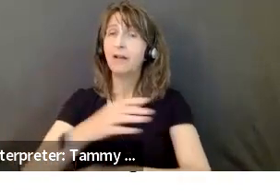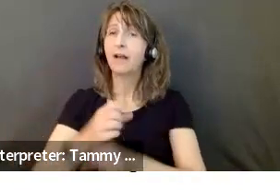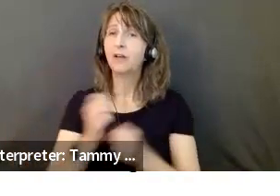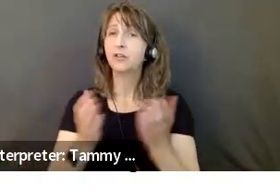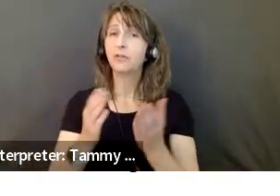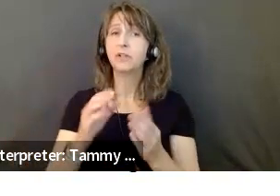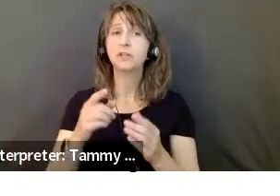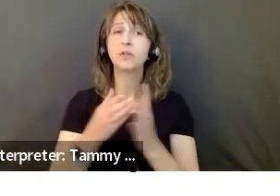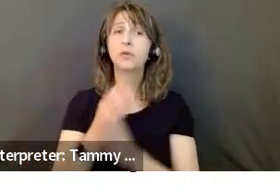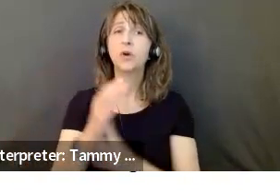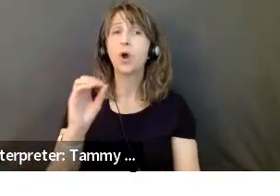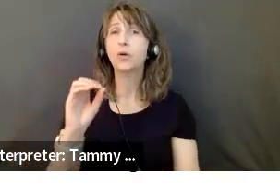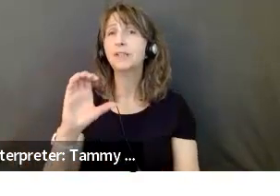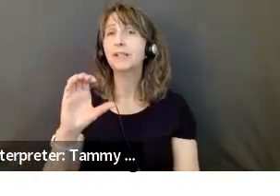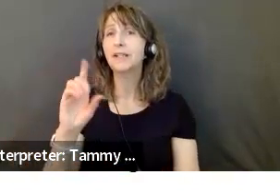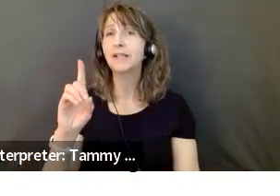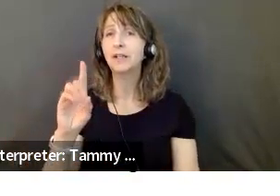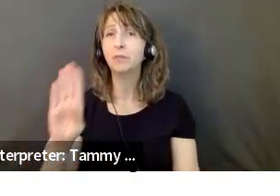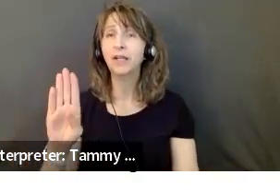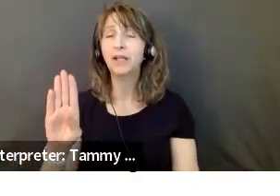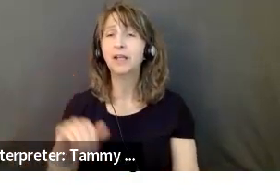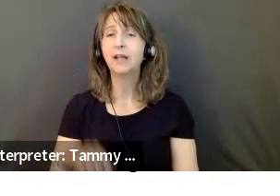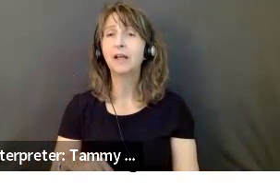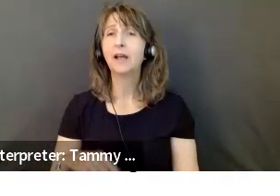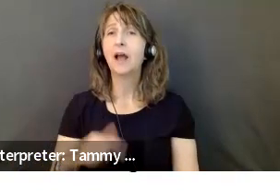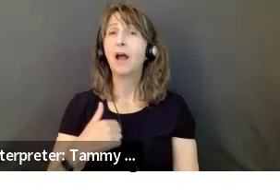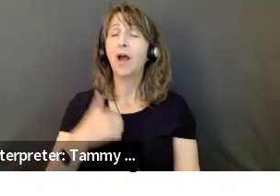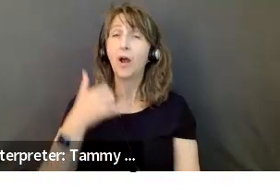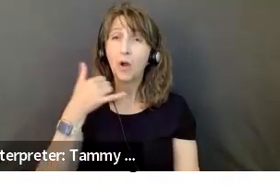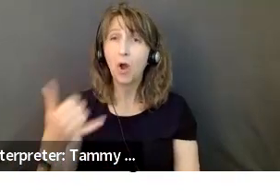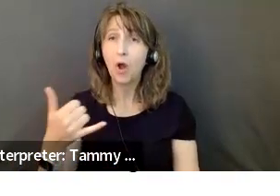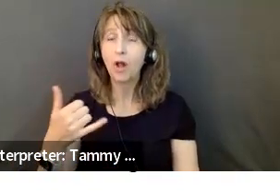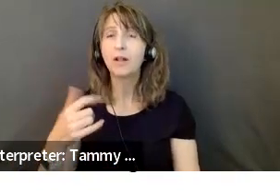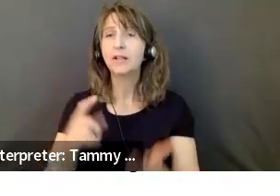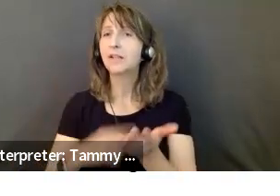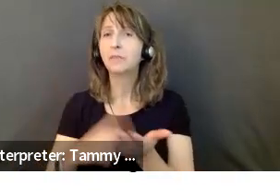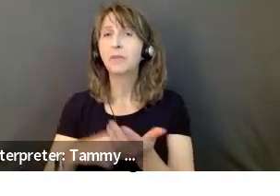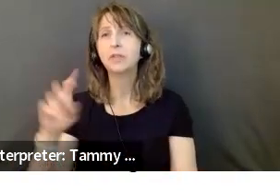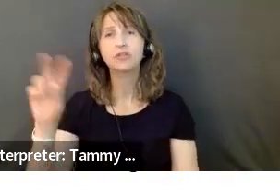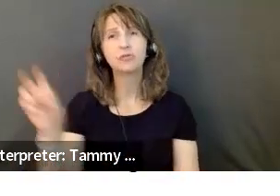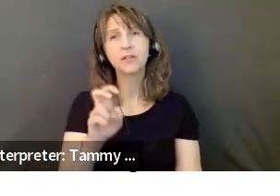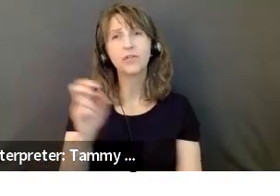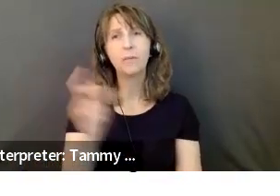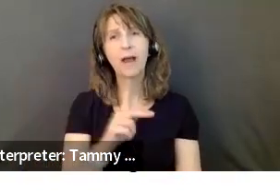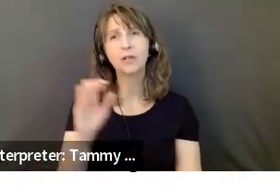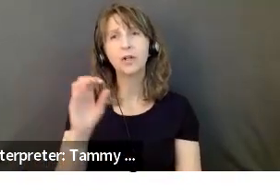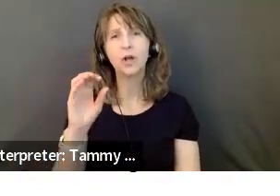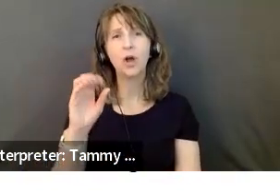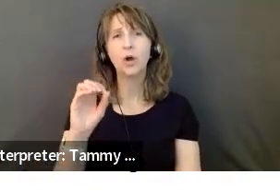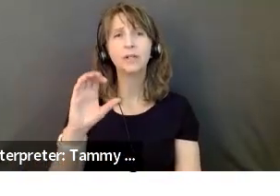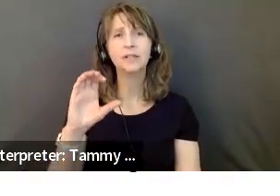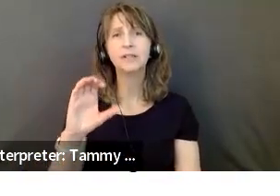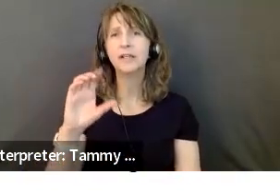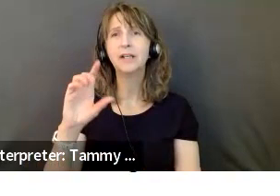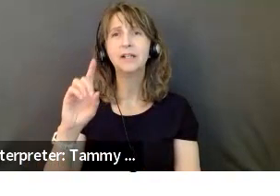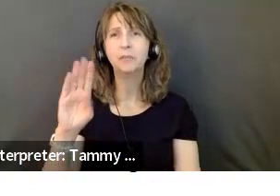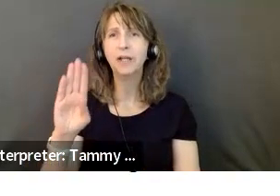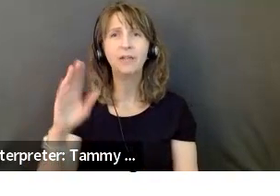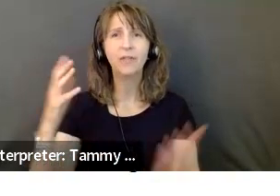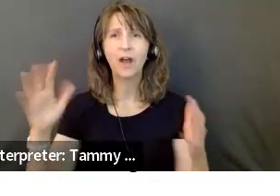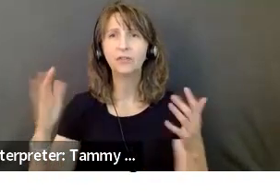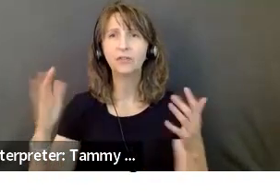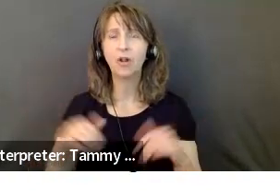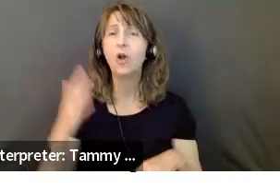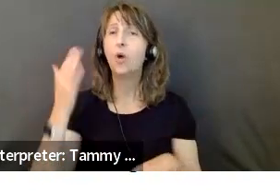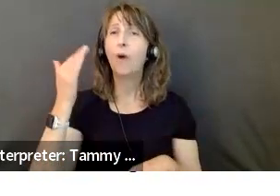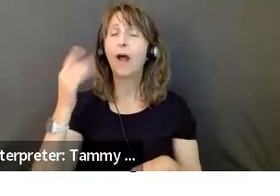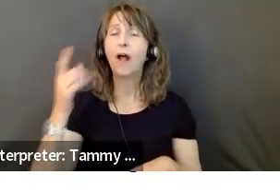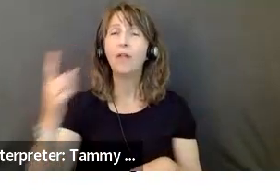A lot of times I was just sort of transferred back. To OCD because they all they saw and all they heard was that he had a developmental disability.